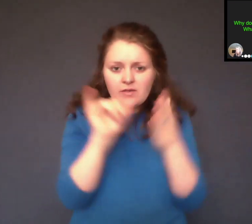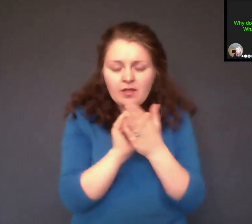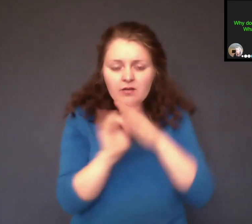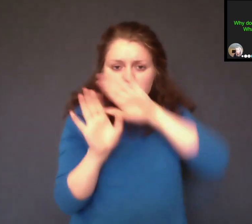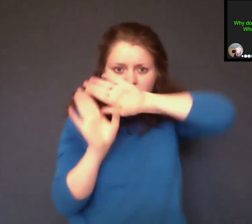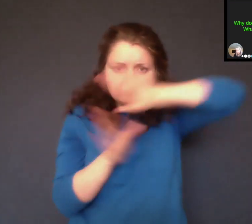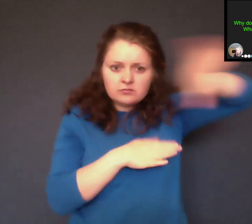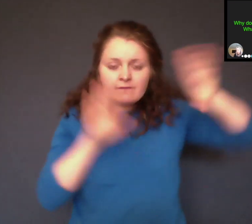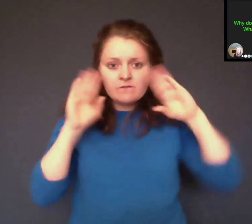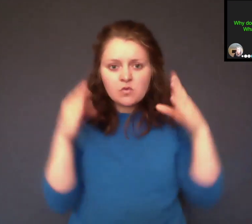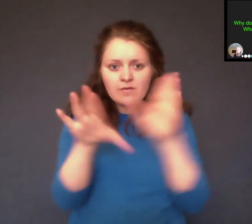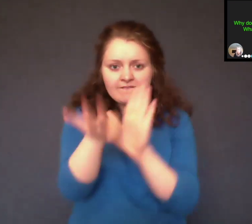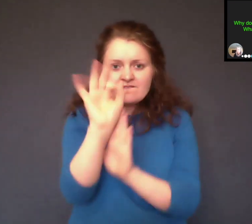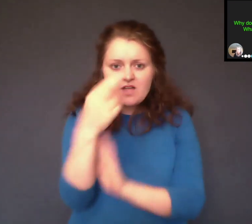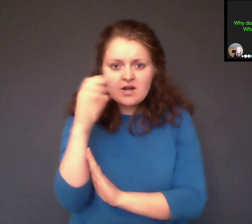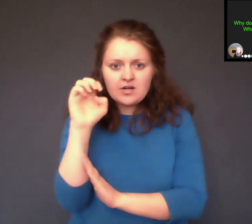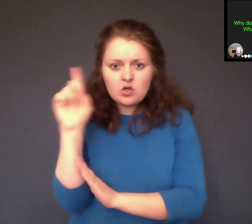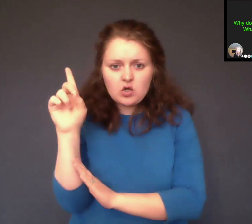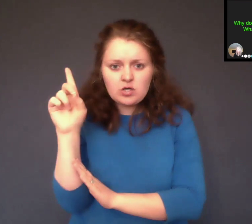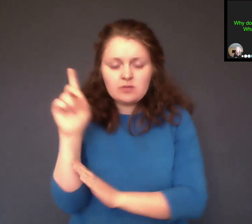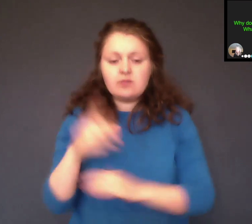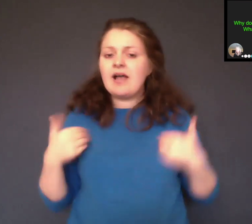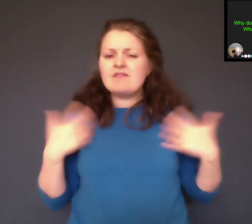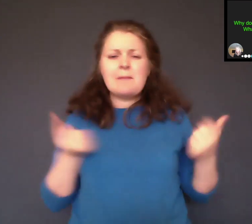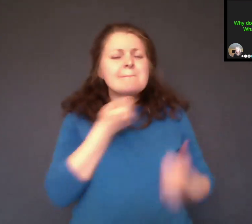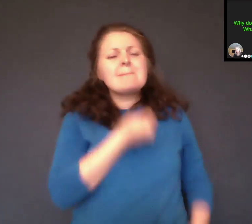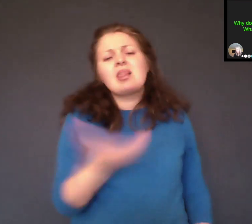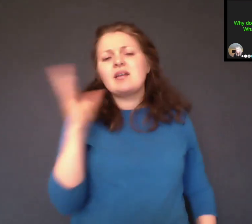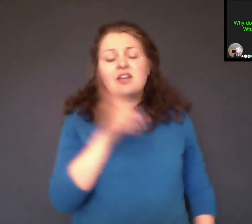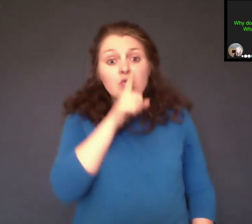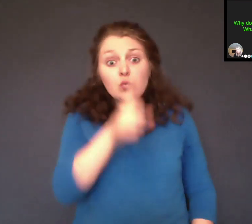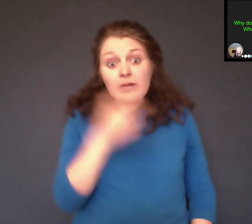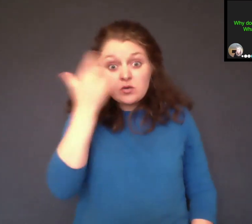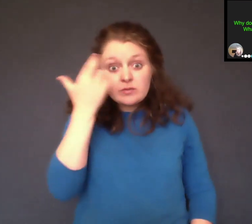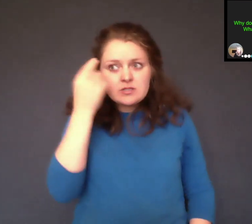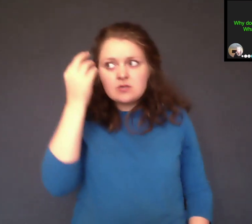hood there were enough real reasons to be fearful here without inventing more